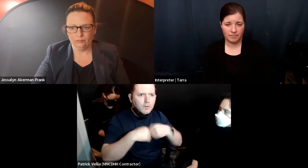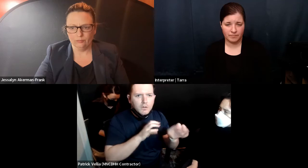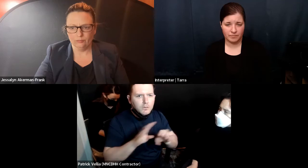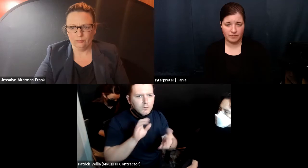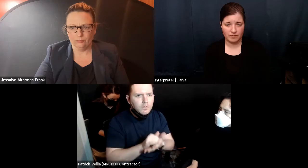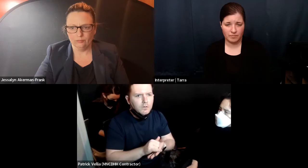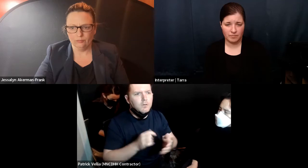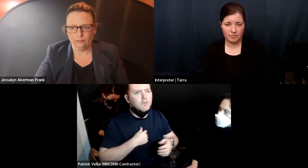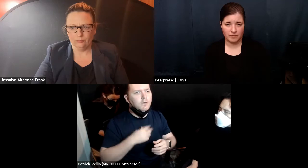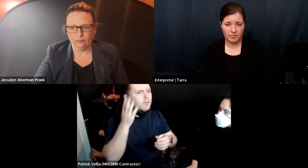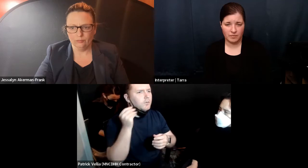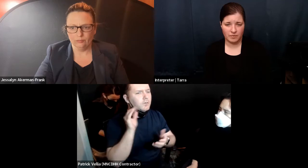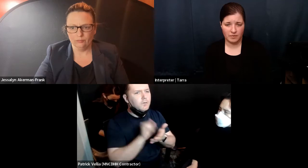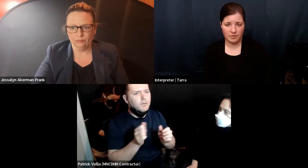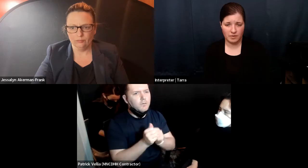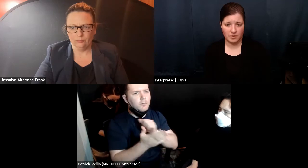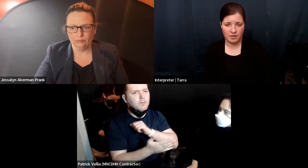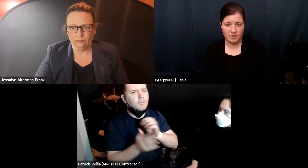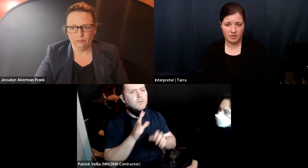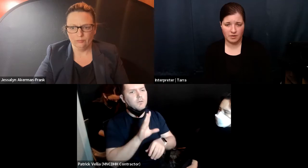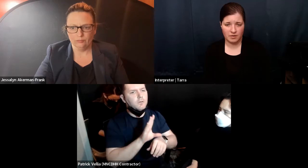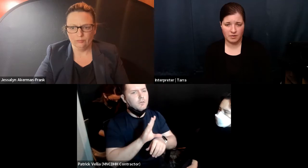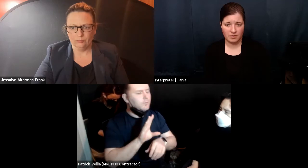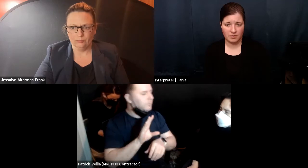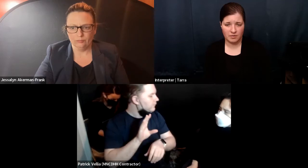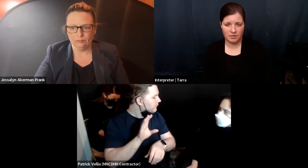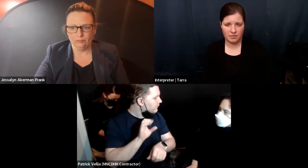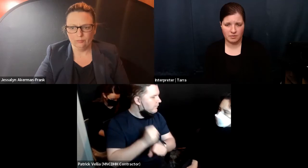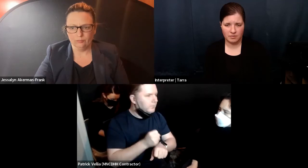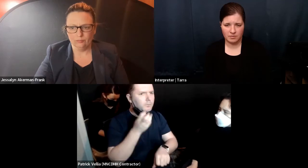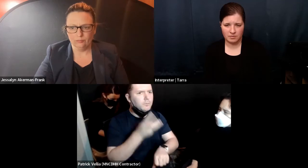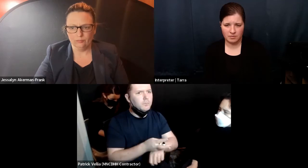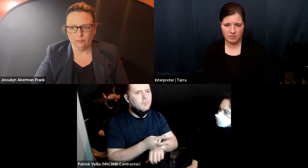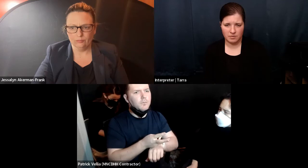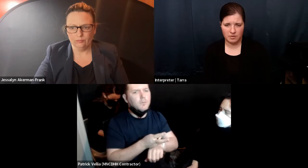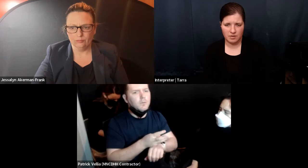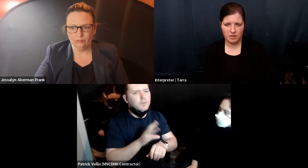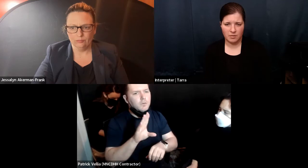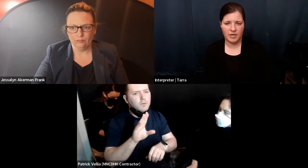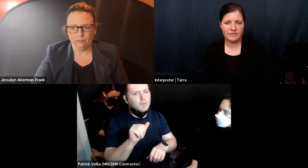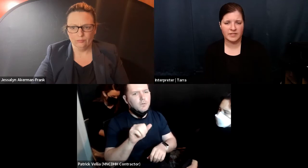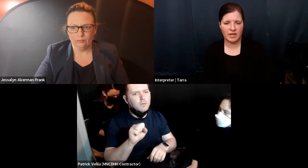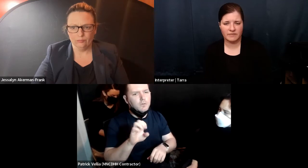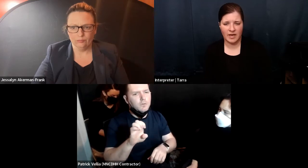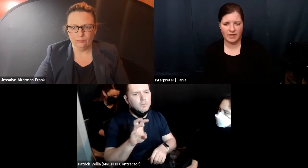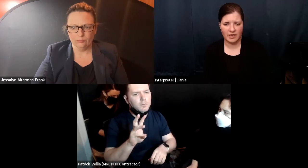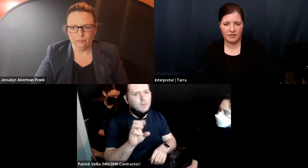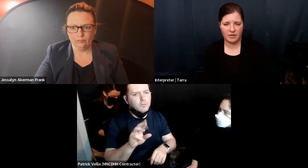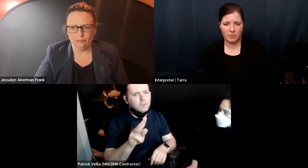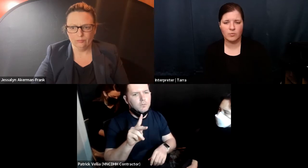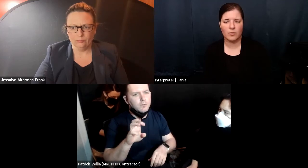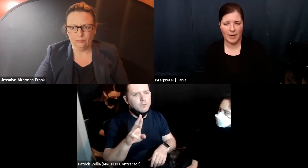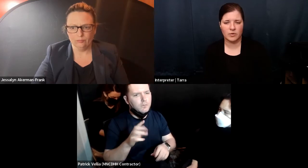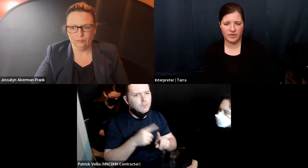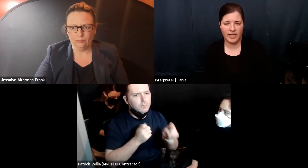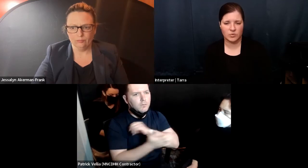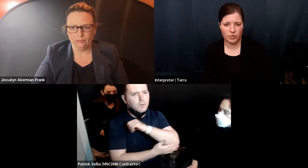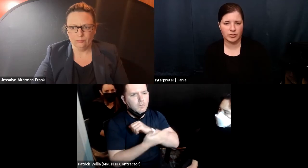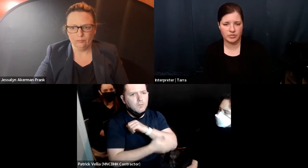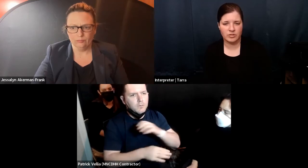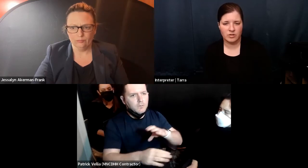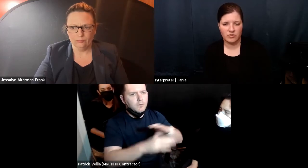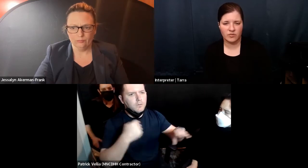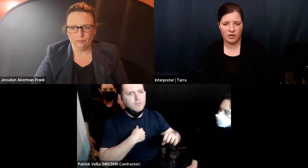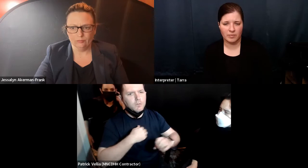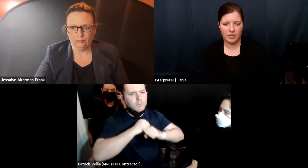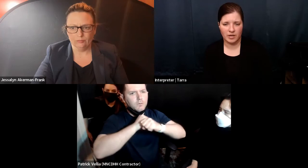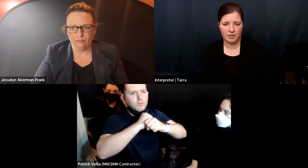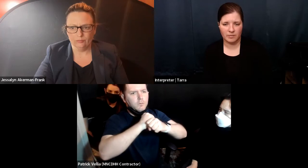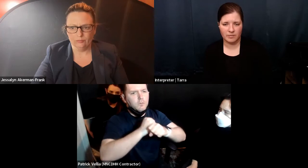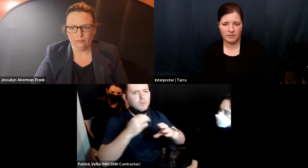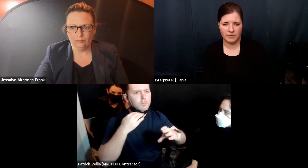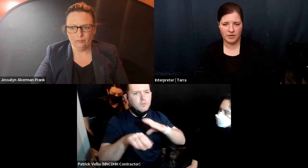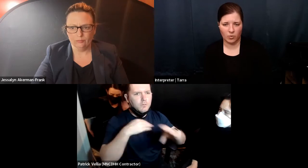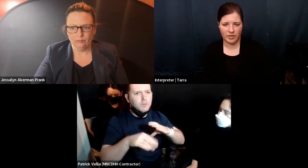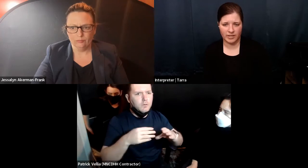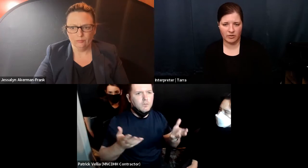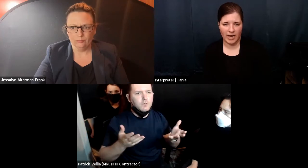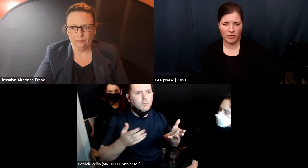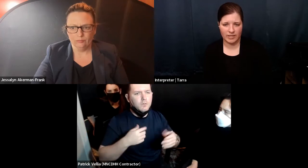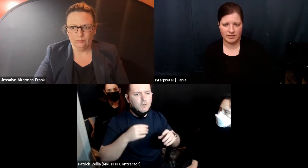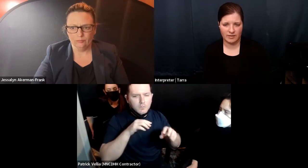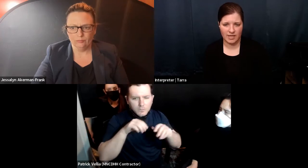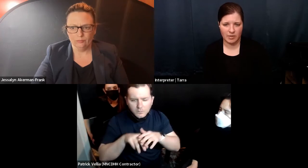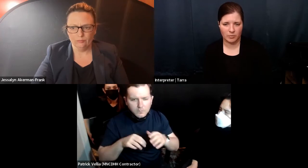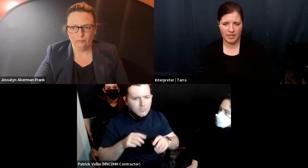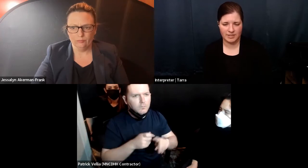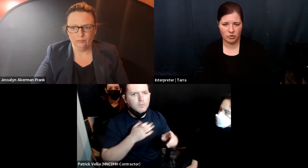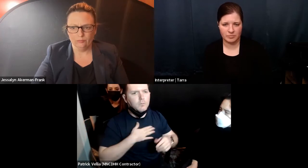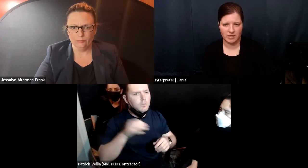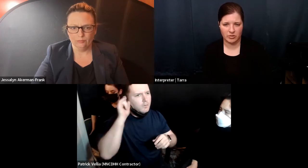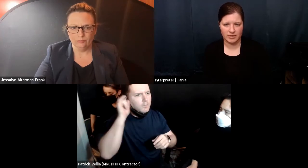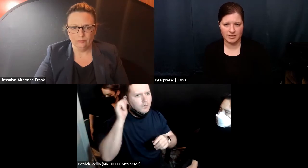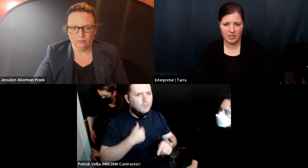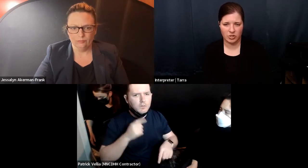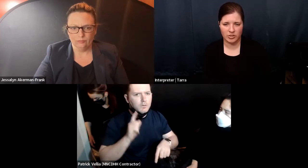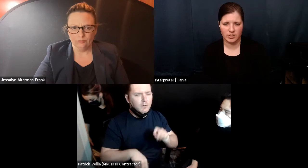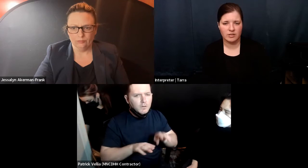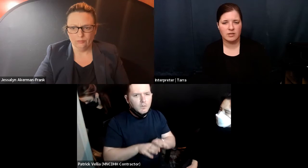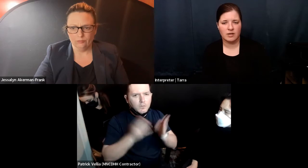Sometimes I have to go in and log in to the system and maybe then open it to a separate system.